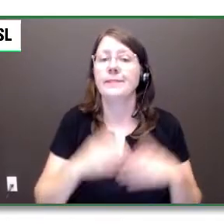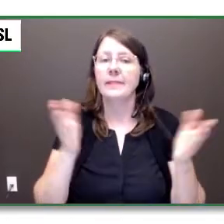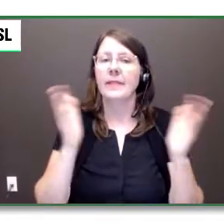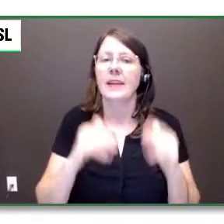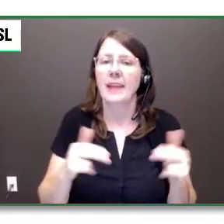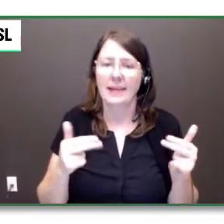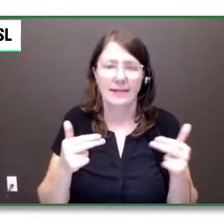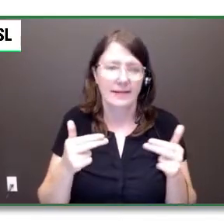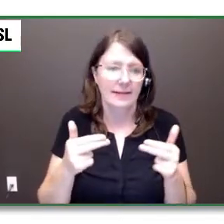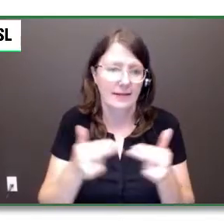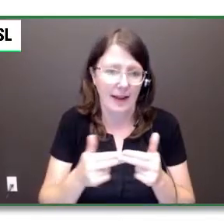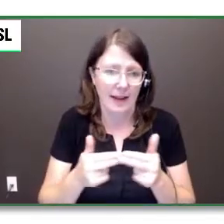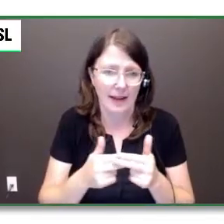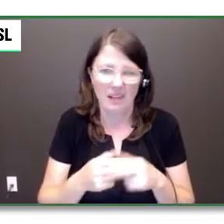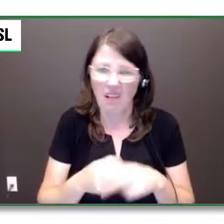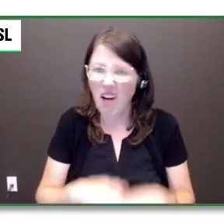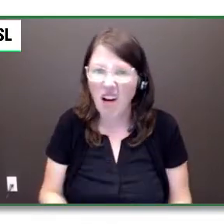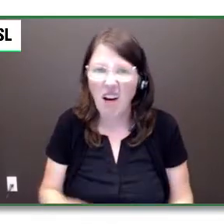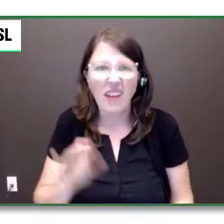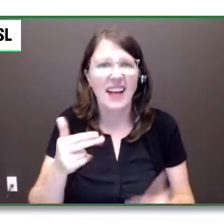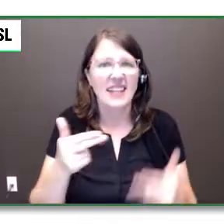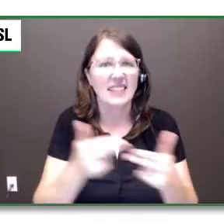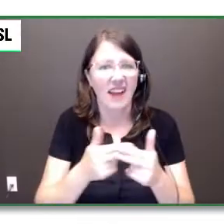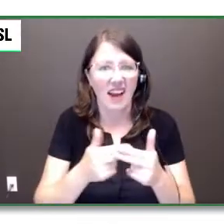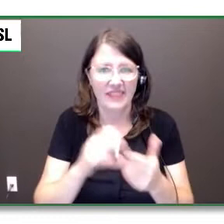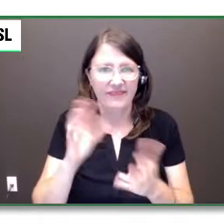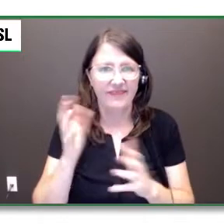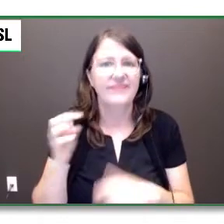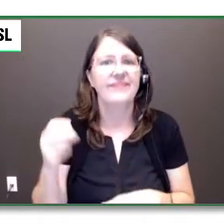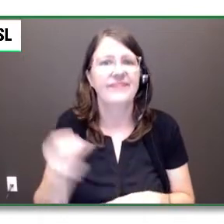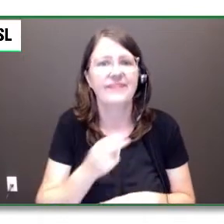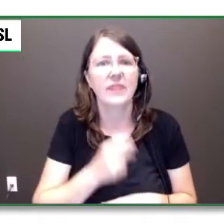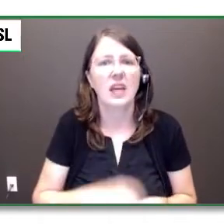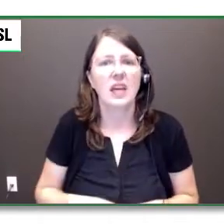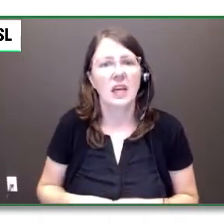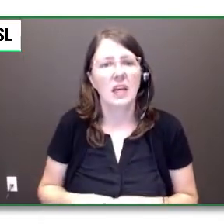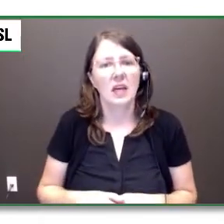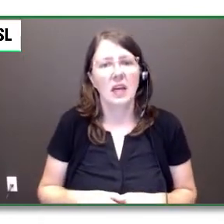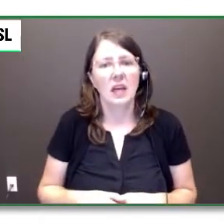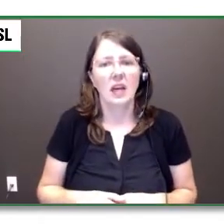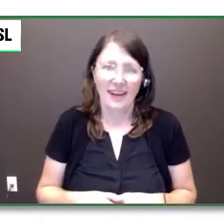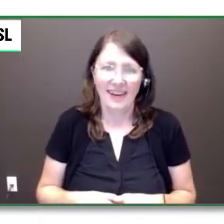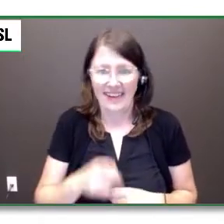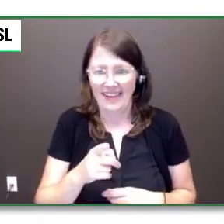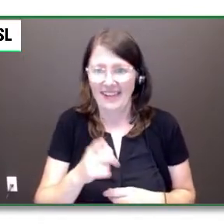And that didn't work out properly. Okay so in this um muddled slide, uh it shows